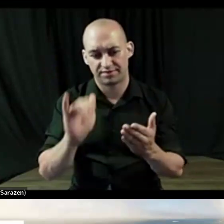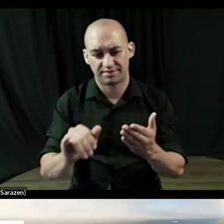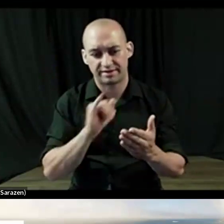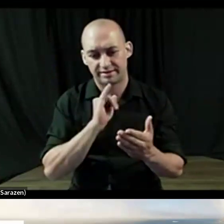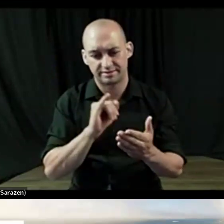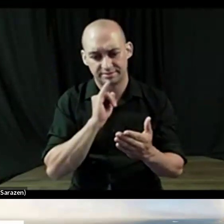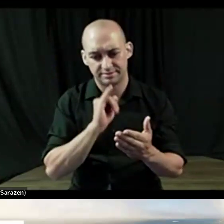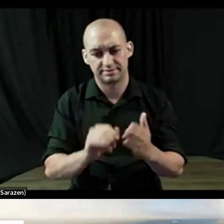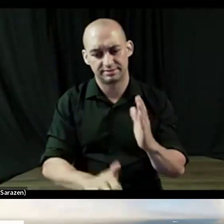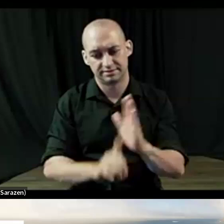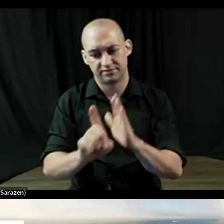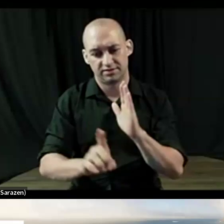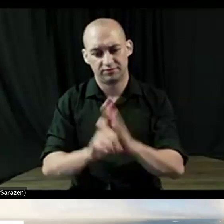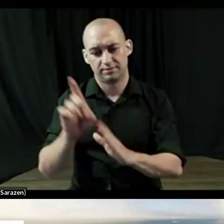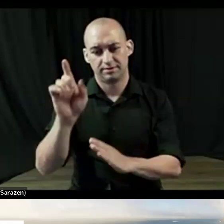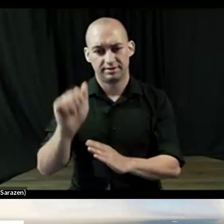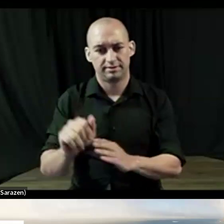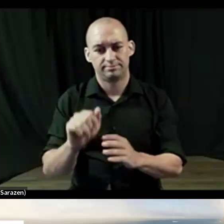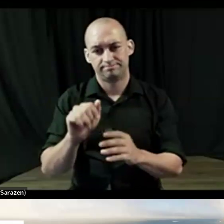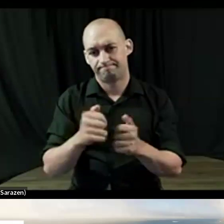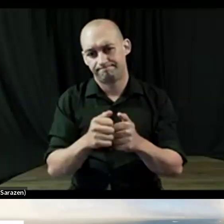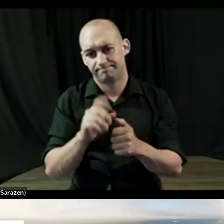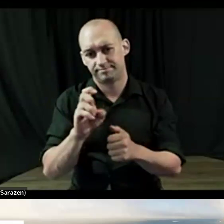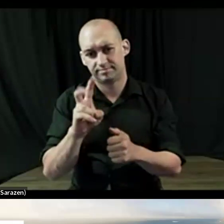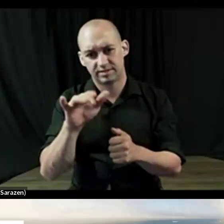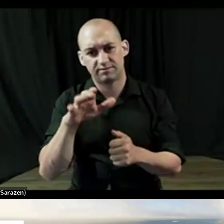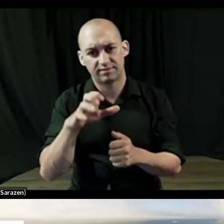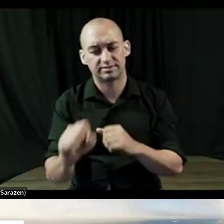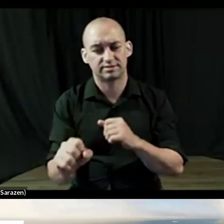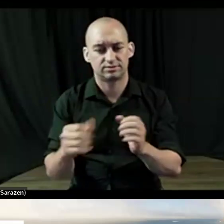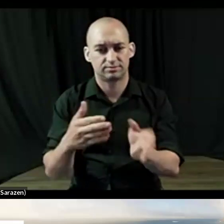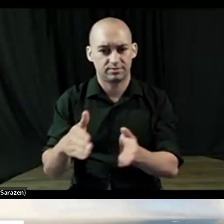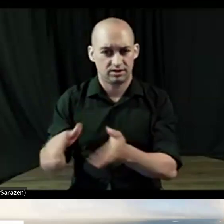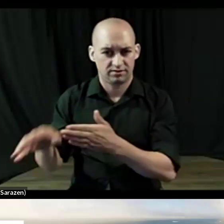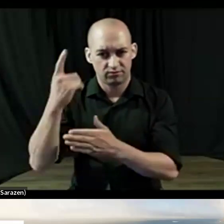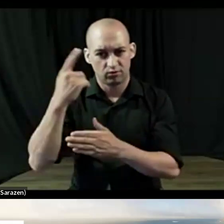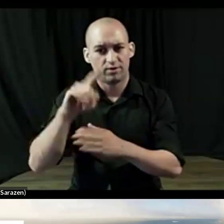developing a device, you know, strategy for the State which would include, you know, speaking